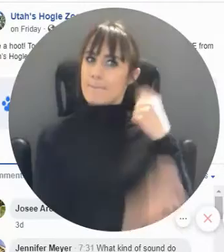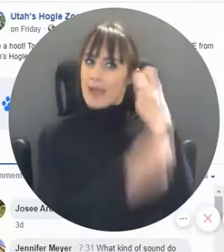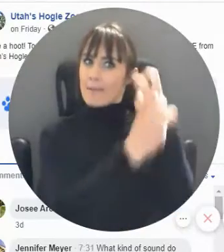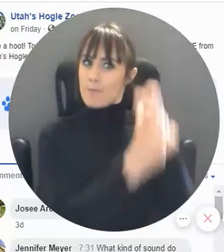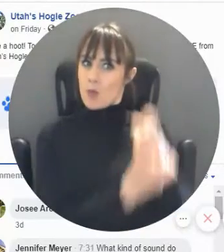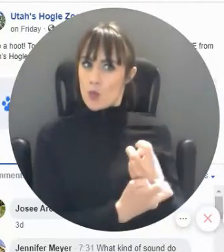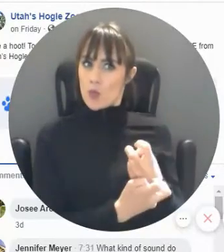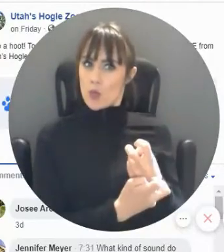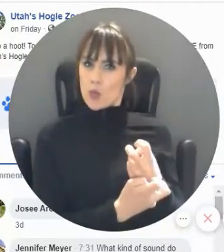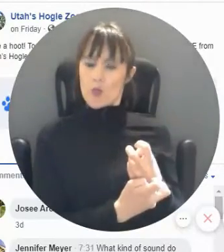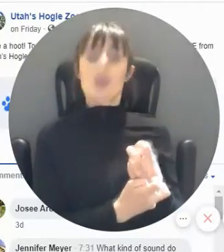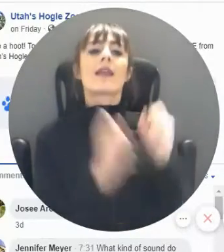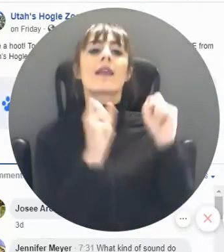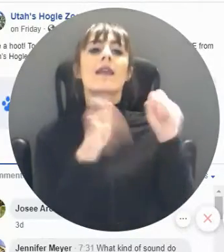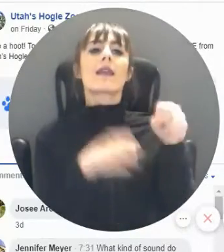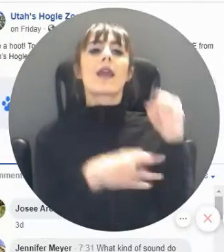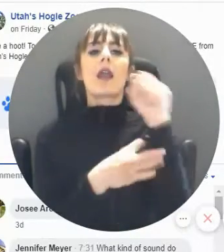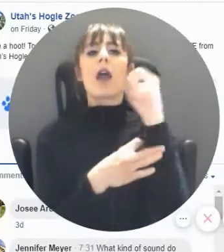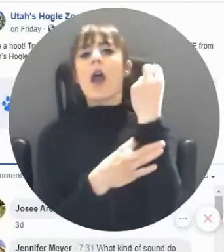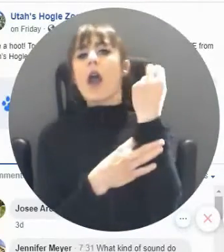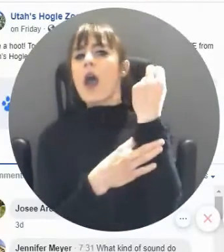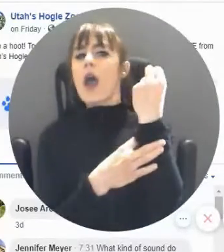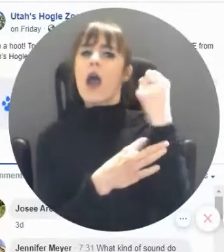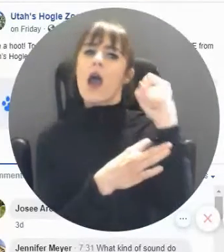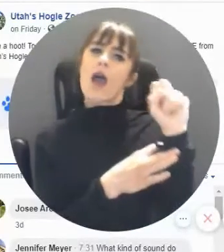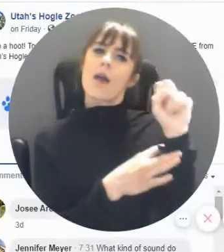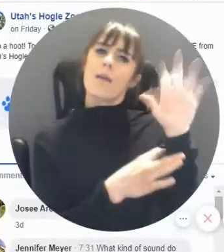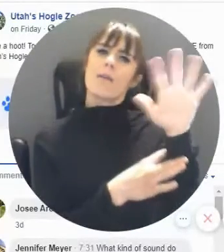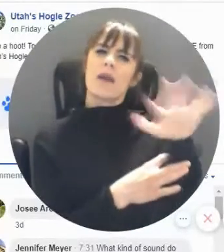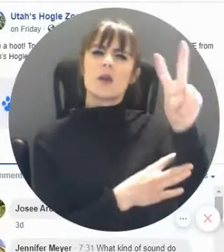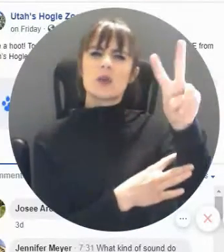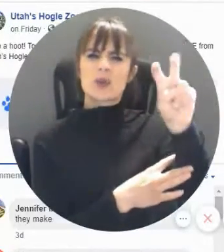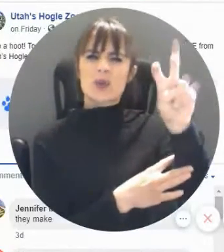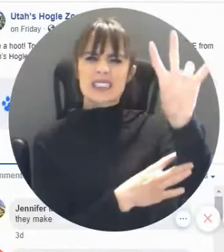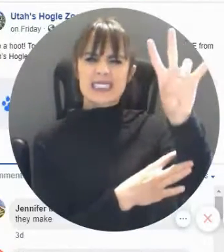about 270 degrees. So, its almost straight on to the opposite shoulder.